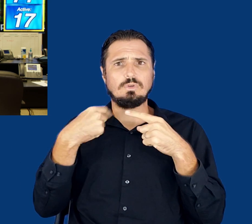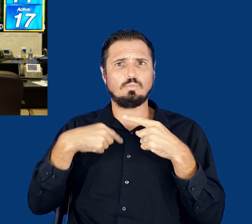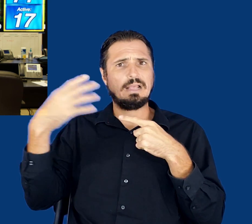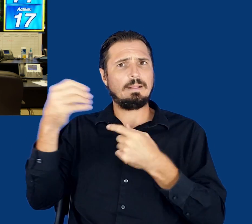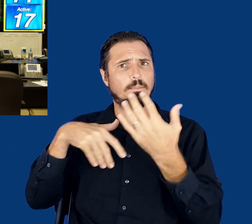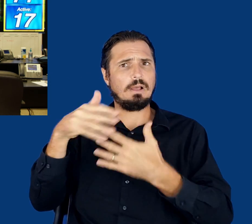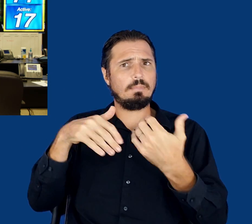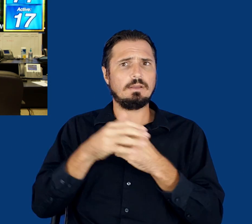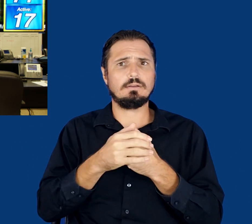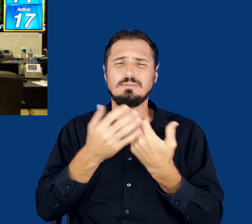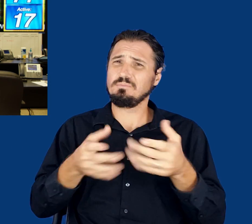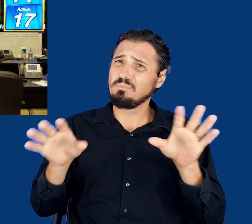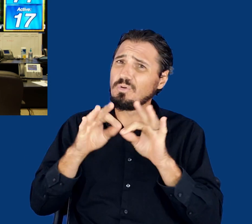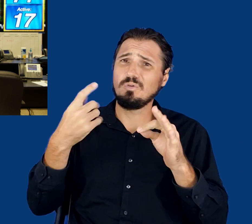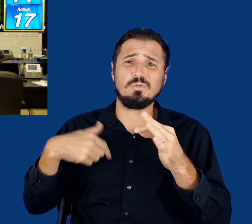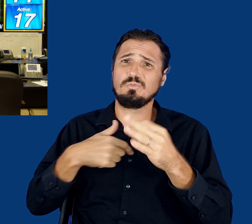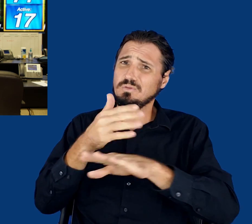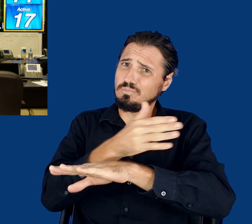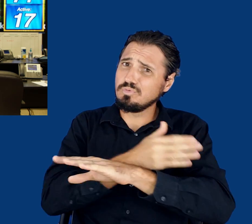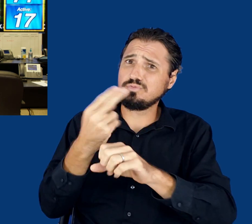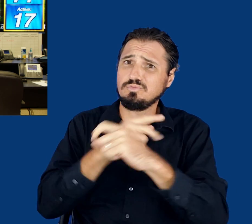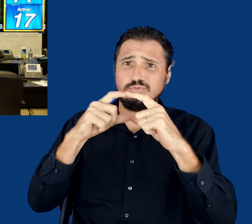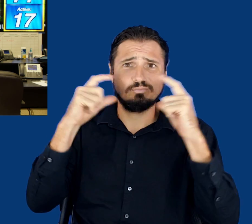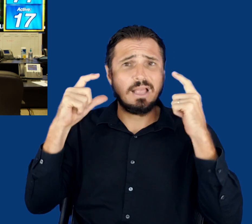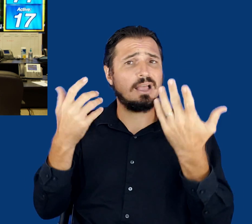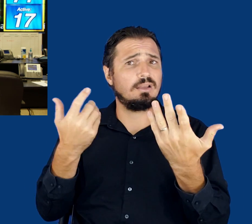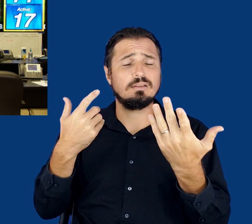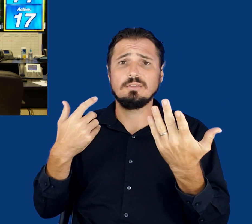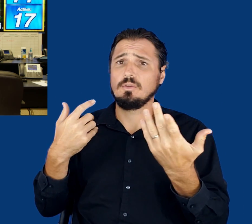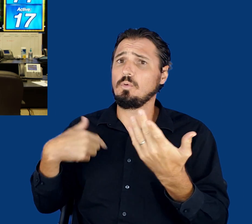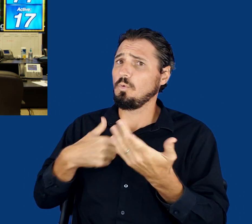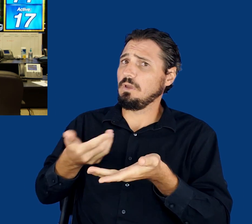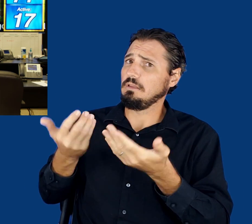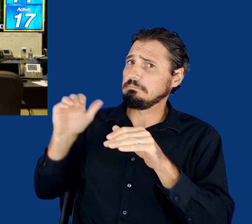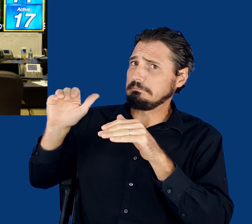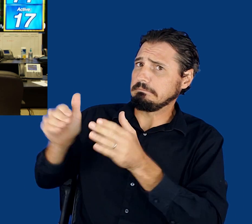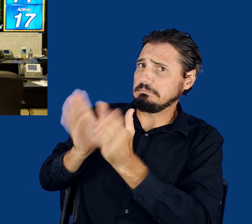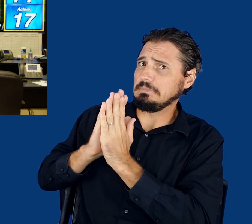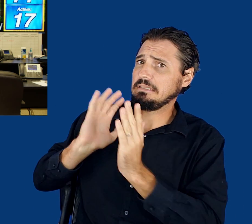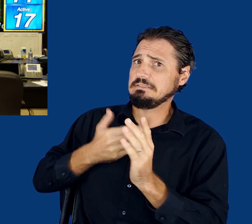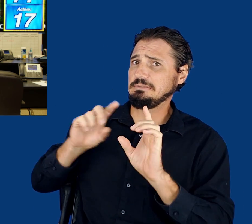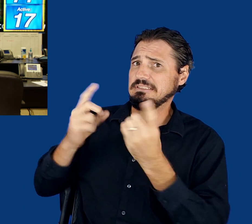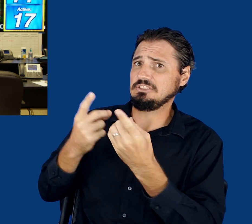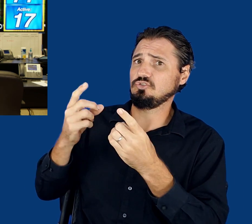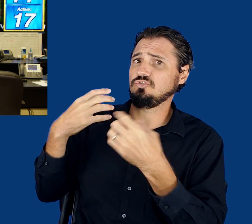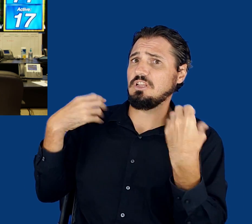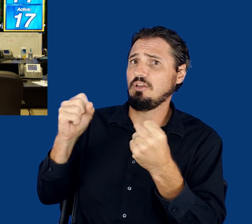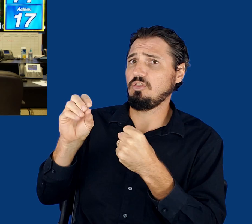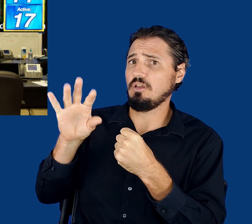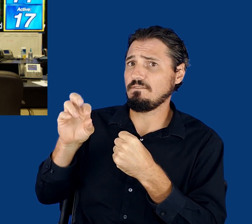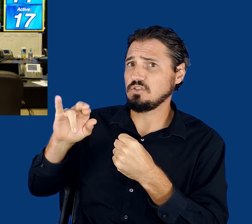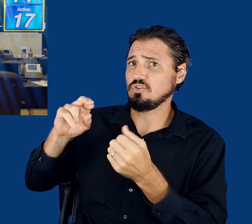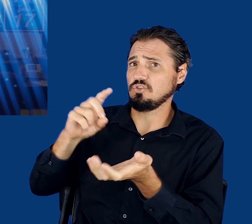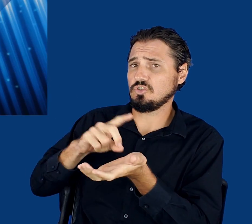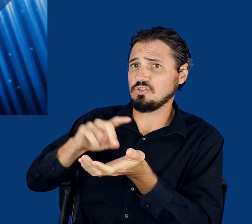We must do better about wearing our masks while in public. We have asked out District Health Officer, Dr. Janet Berreman, to talk about this issue